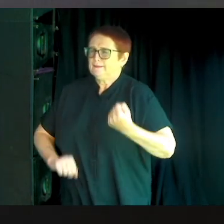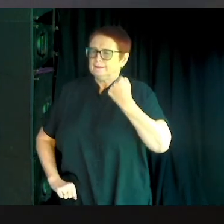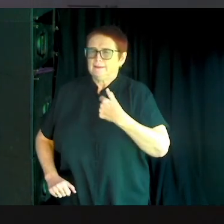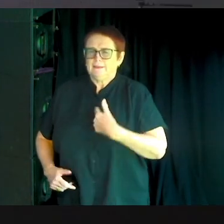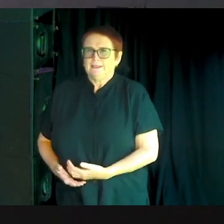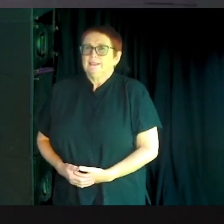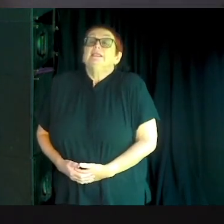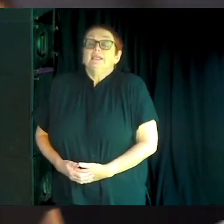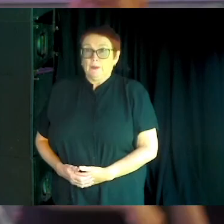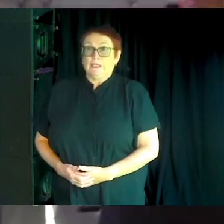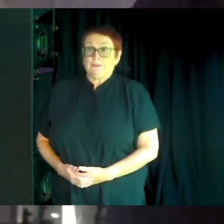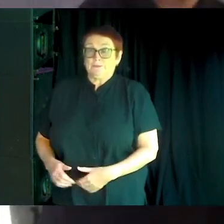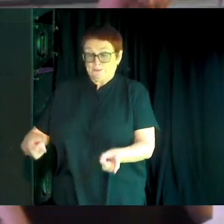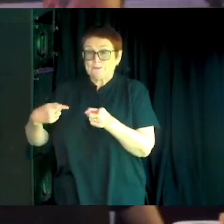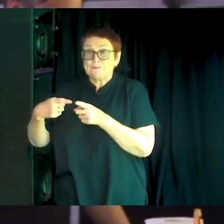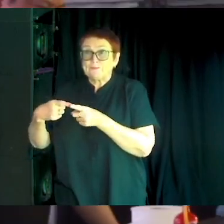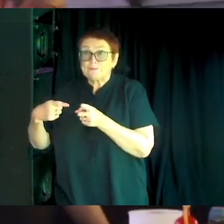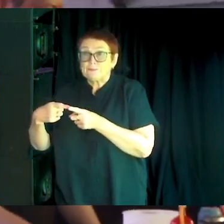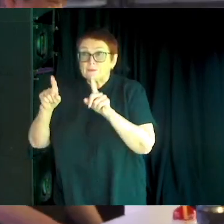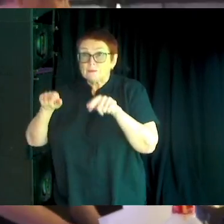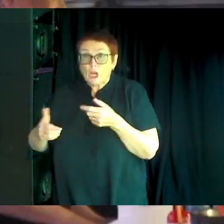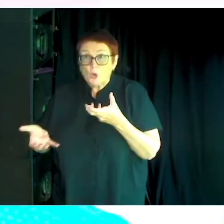all right first thing first why you are doing do you want to start first or when the stuff